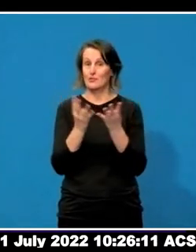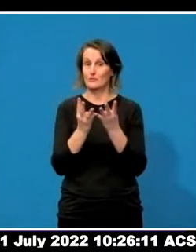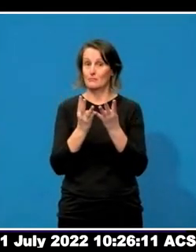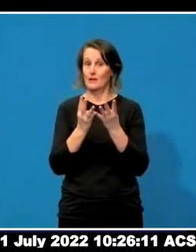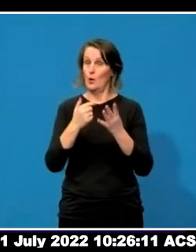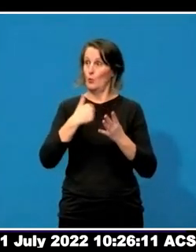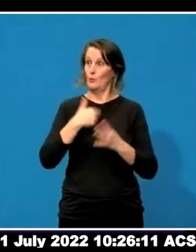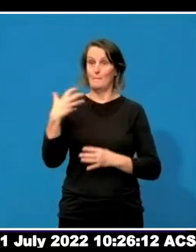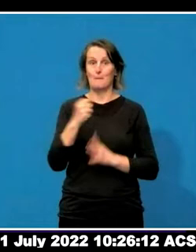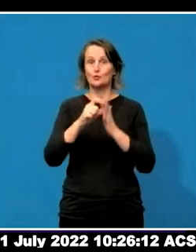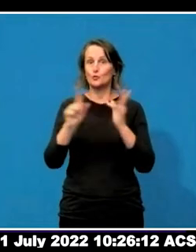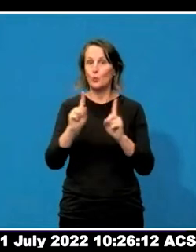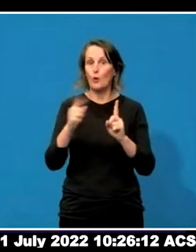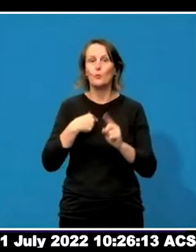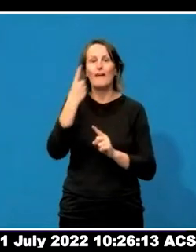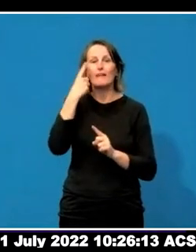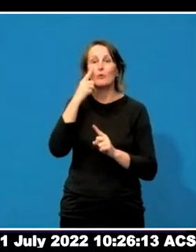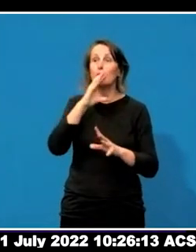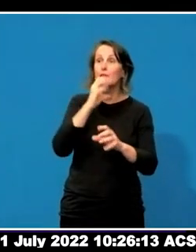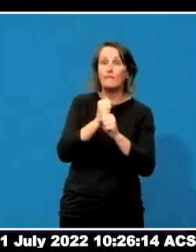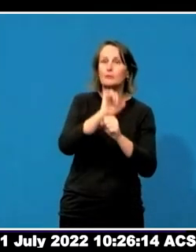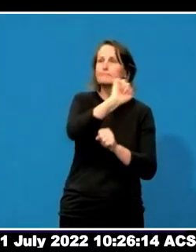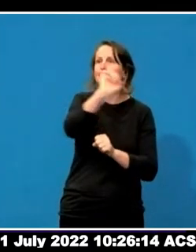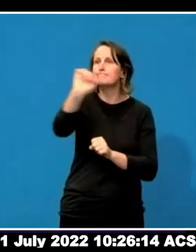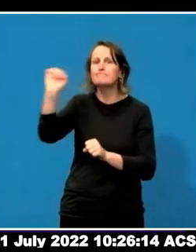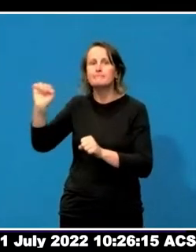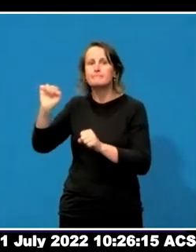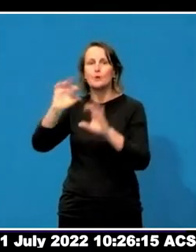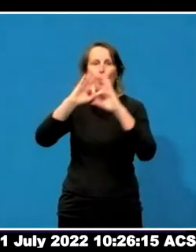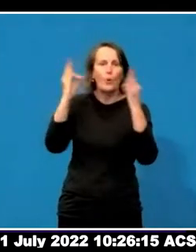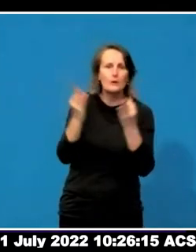governments, institutes and the community should do to better protect people with